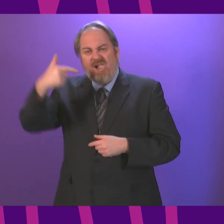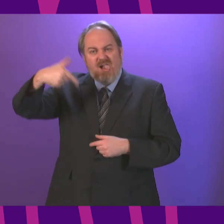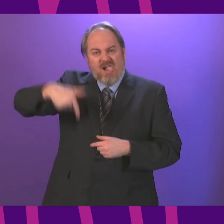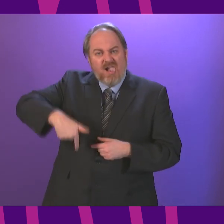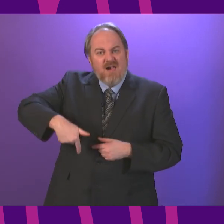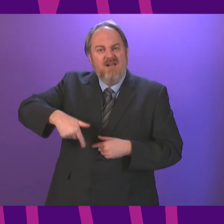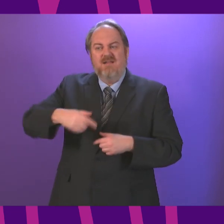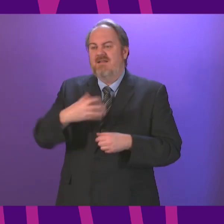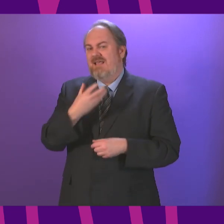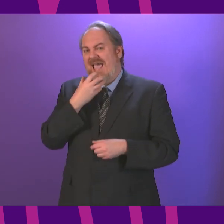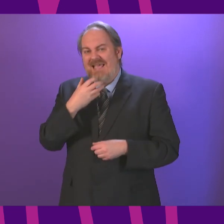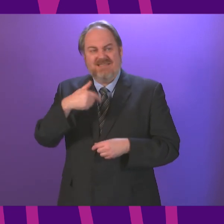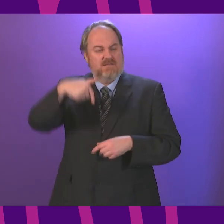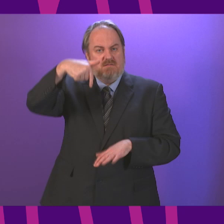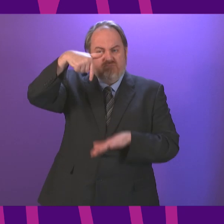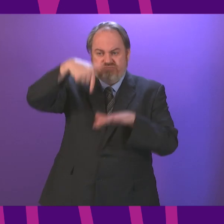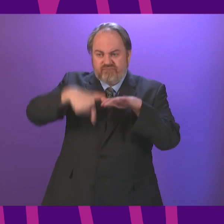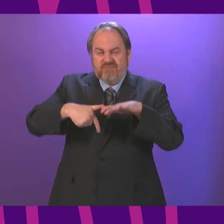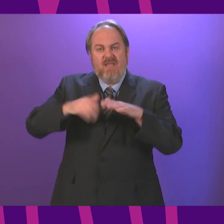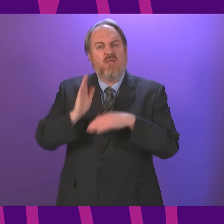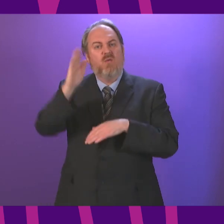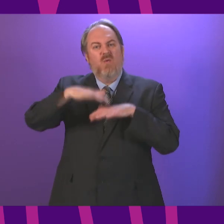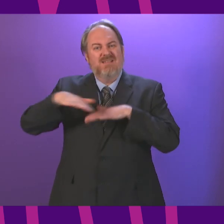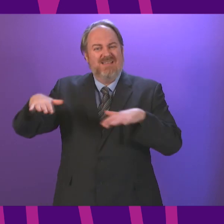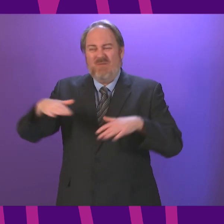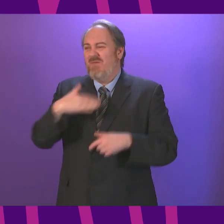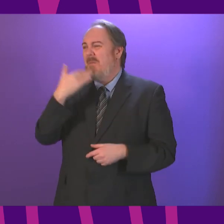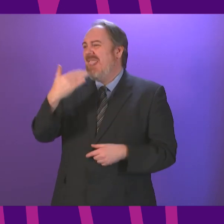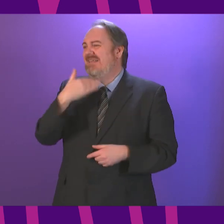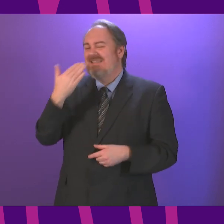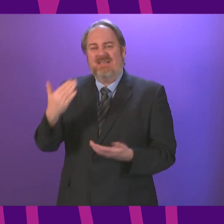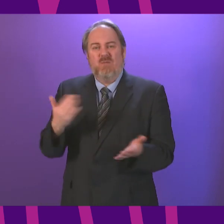even though we already have far more fuel than we could burn within the terms of the Paris